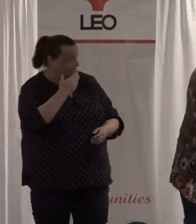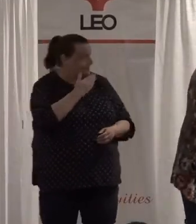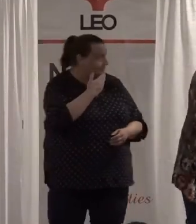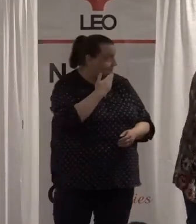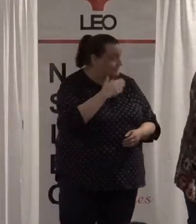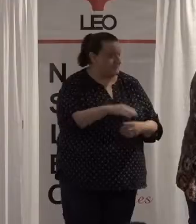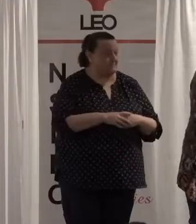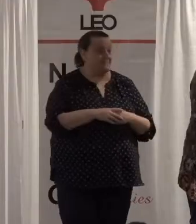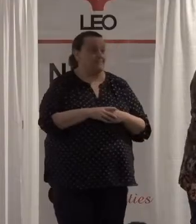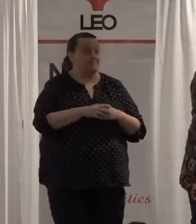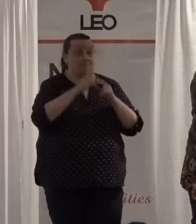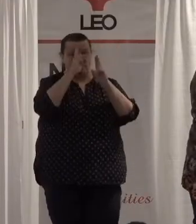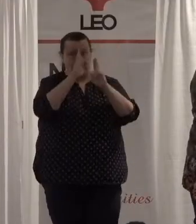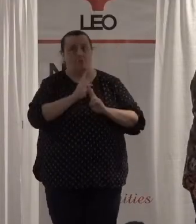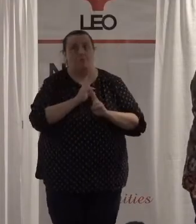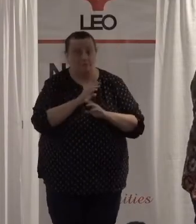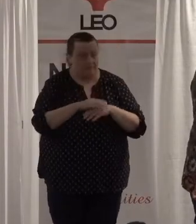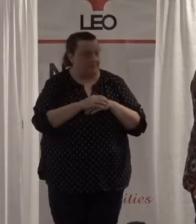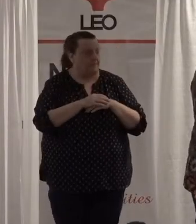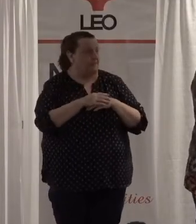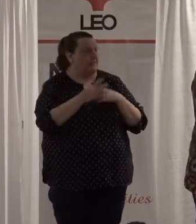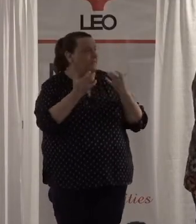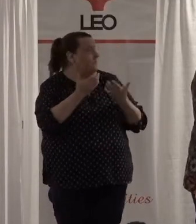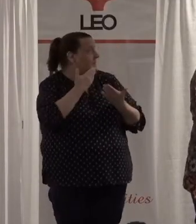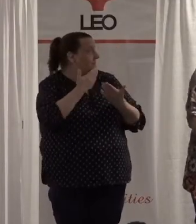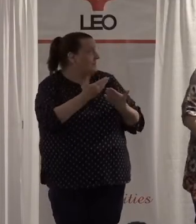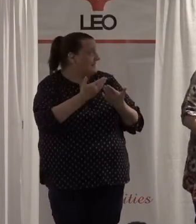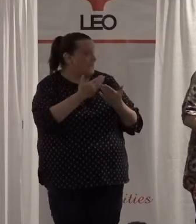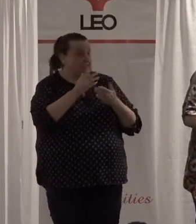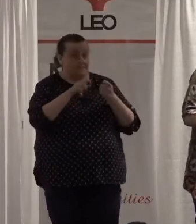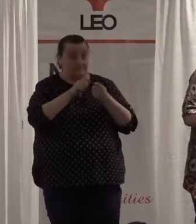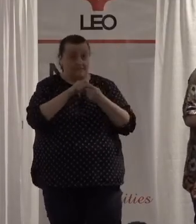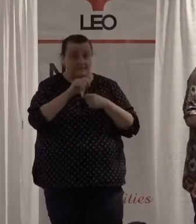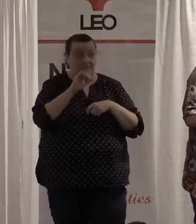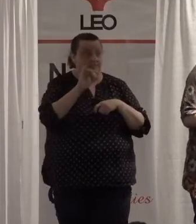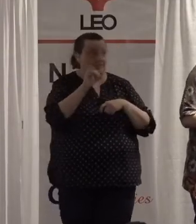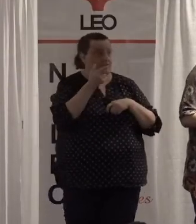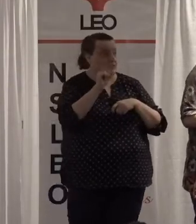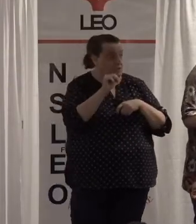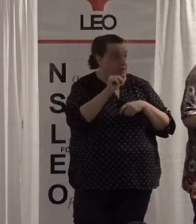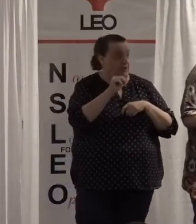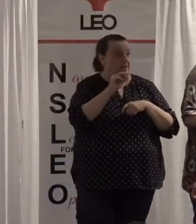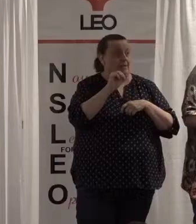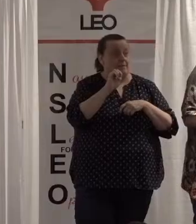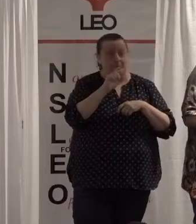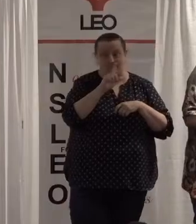IT'S QUITE AN HONOUR. I WANT TO THANK JOHN WANGSGAARD AND MADELEINE SPICER.